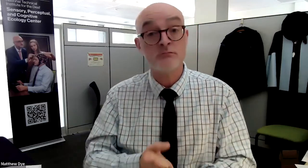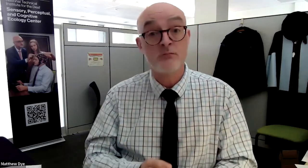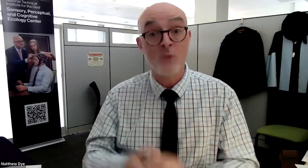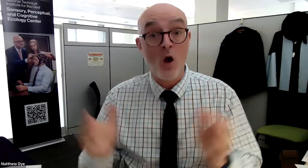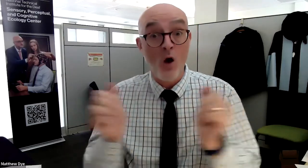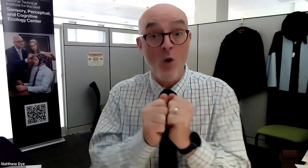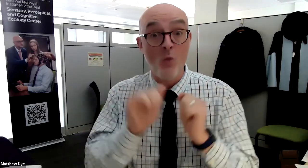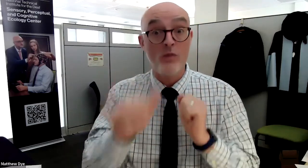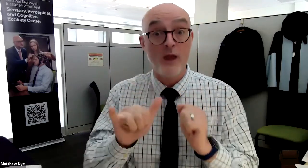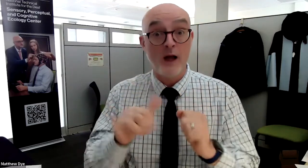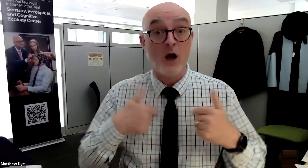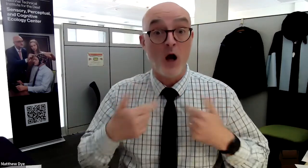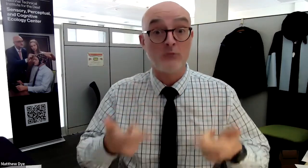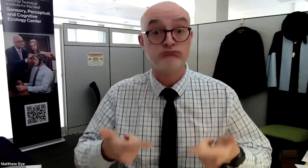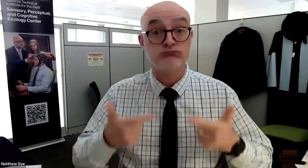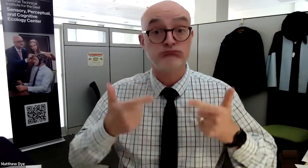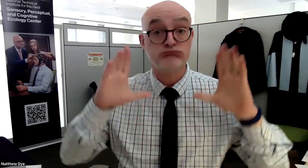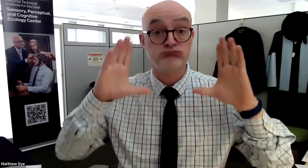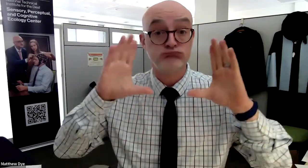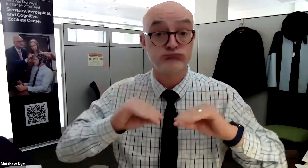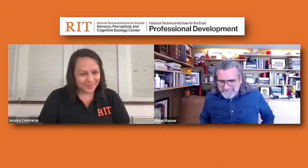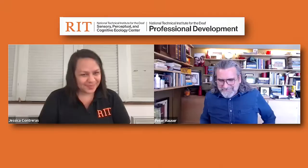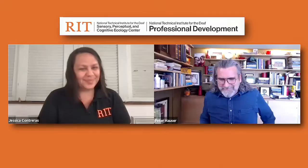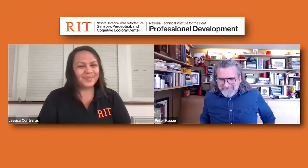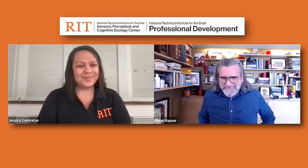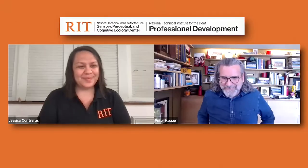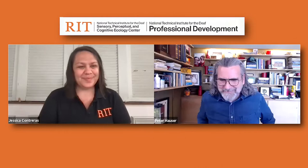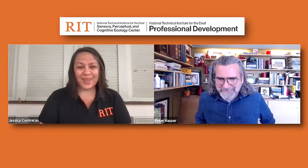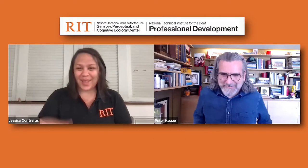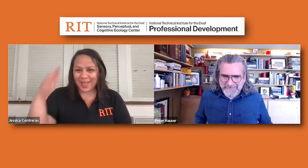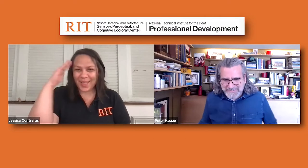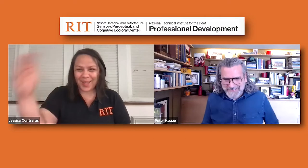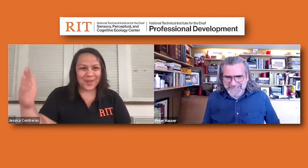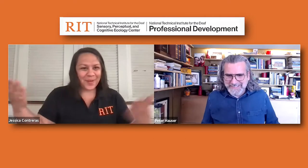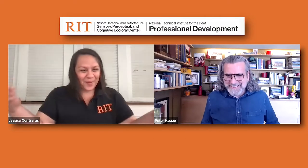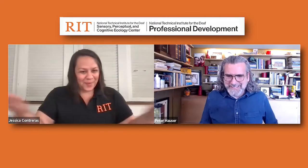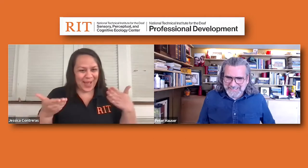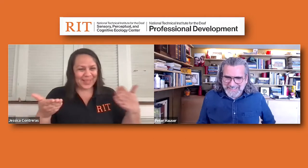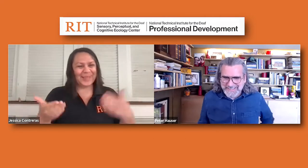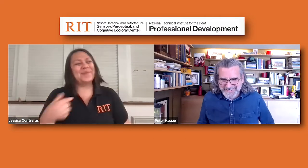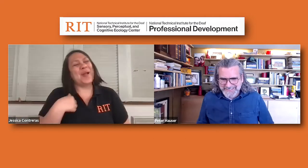And with that, I will turn it over to Jessica. Thank you.